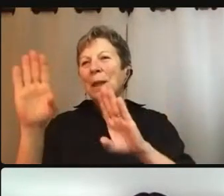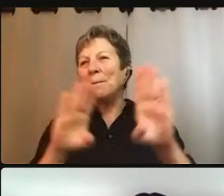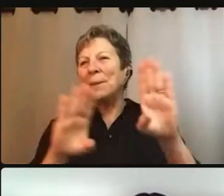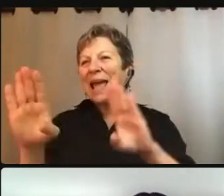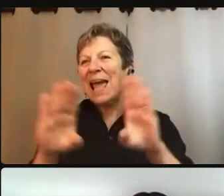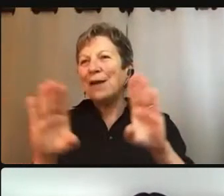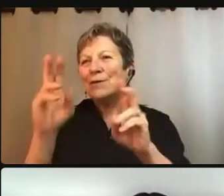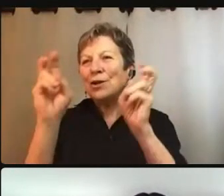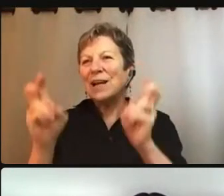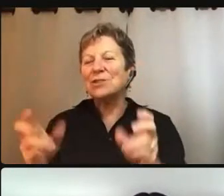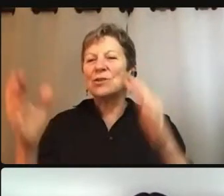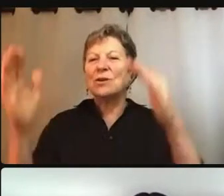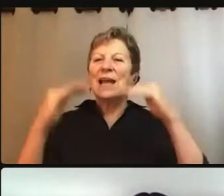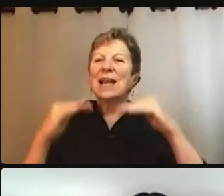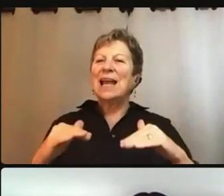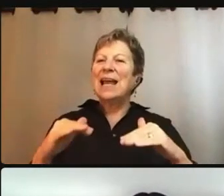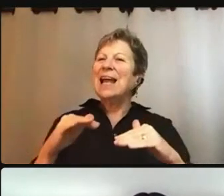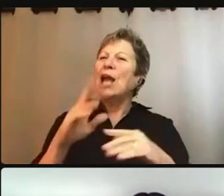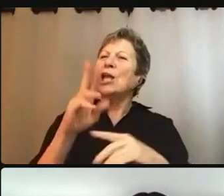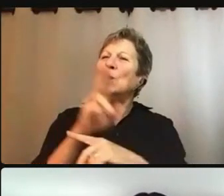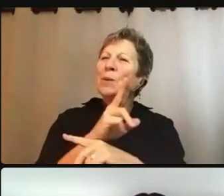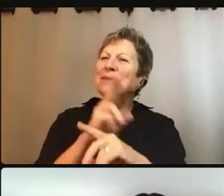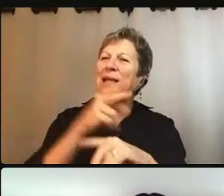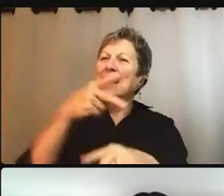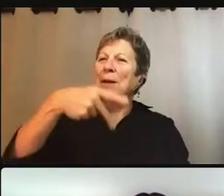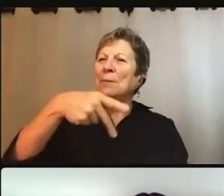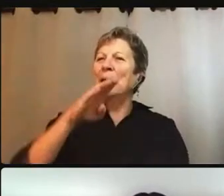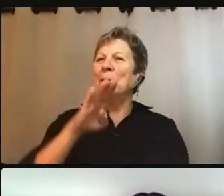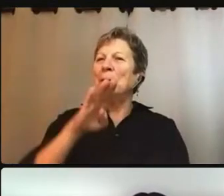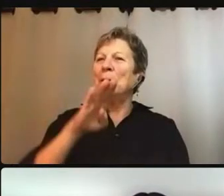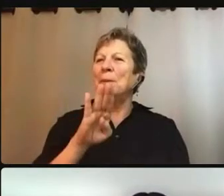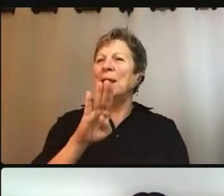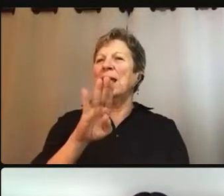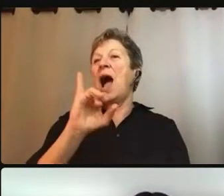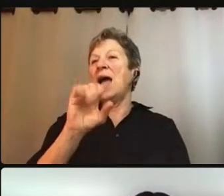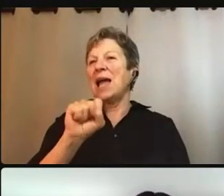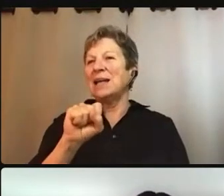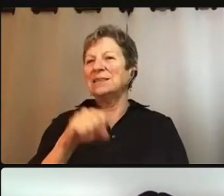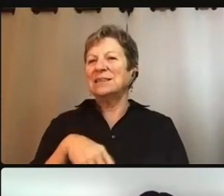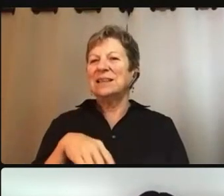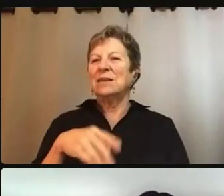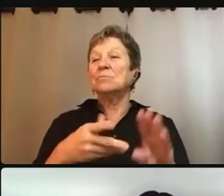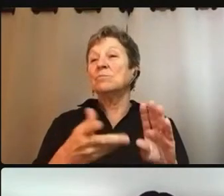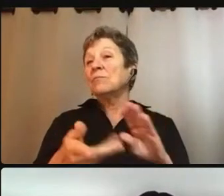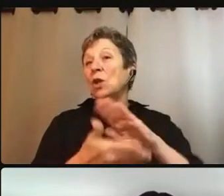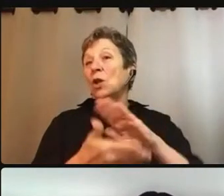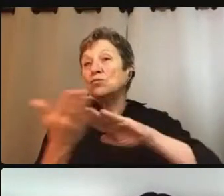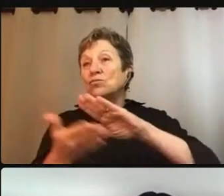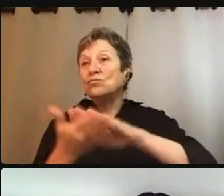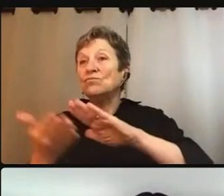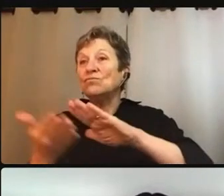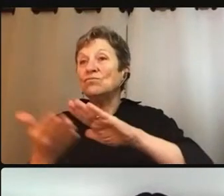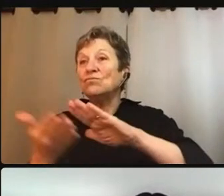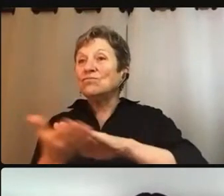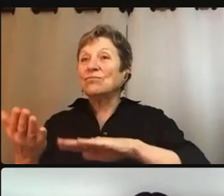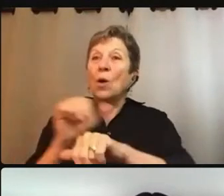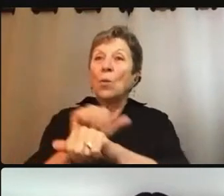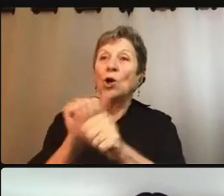LEADER. AND WITH THAT WE WORKED ON CURRICULUM BEHAVIOR ISSUES